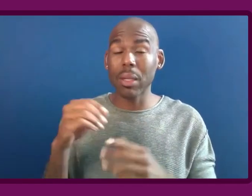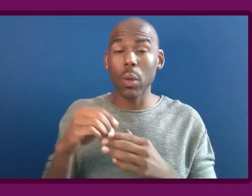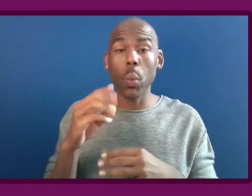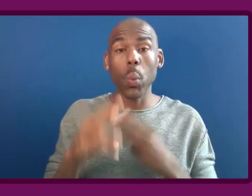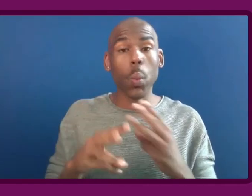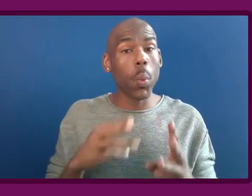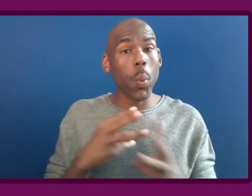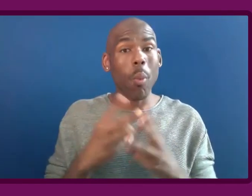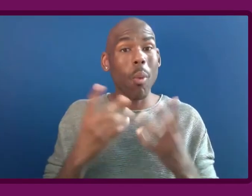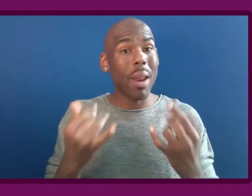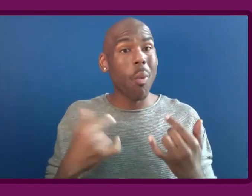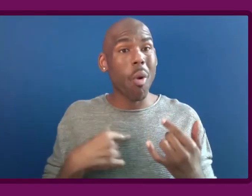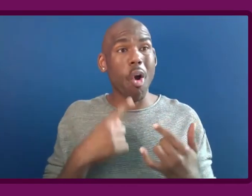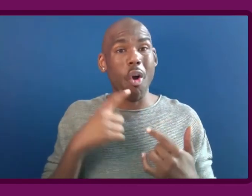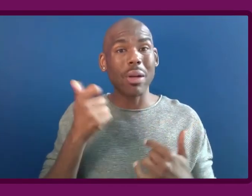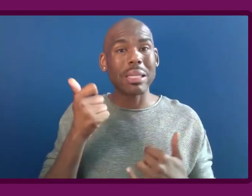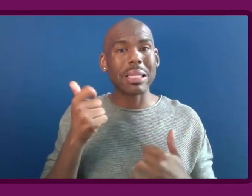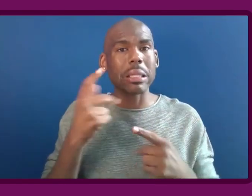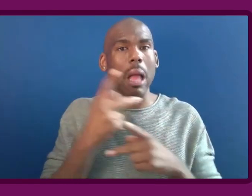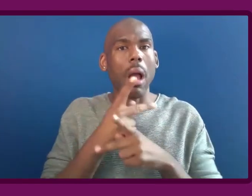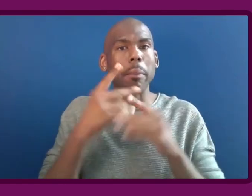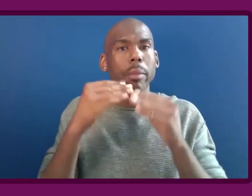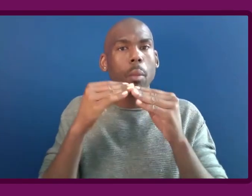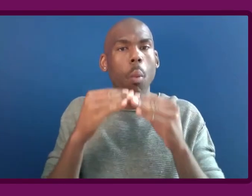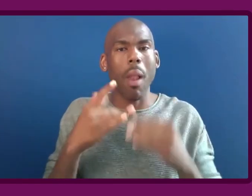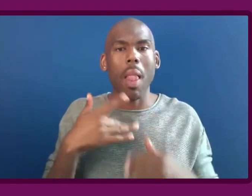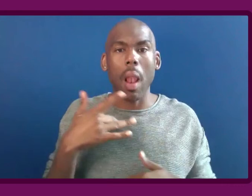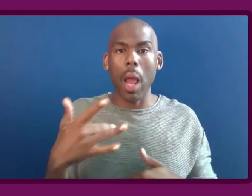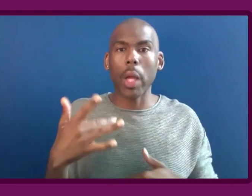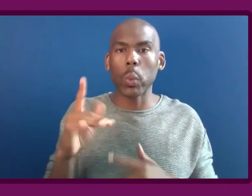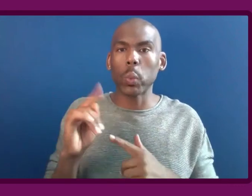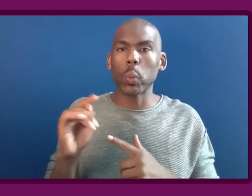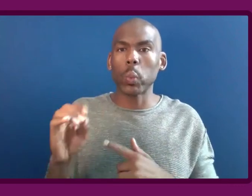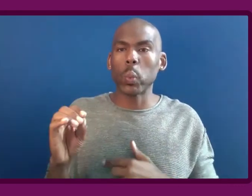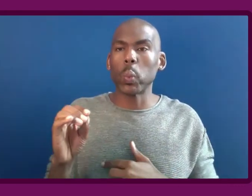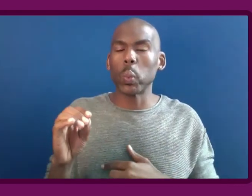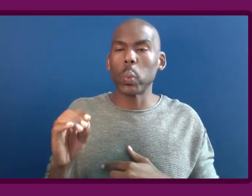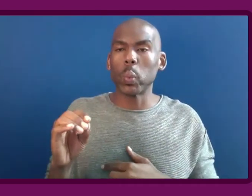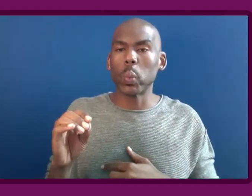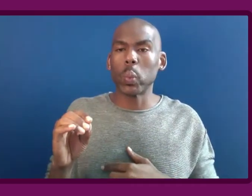my privilege, in the end I've never been a rich person or anything, but from the privilege that